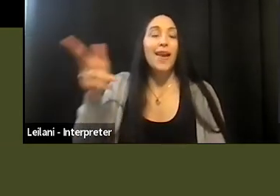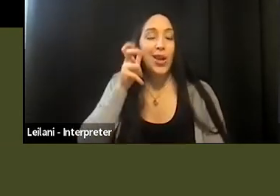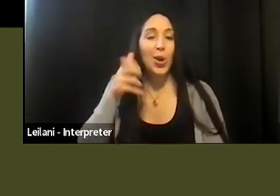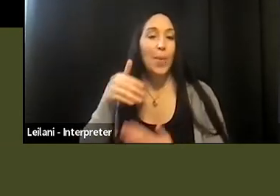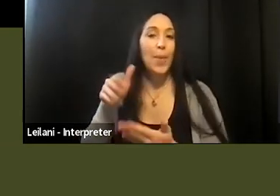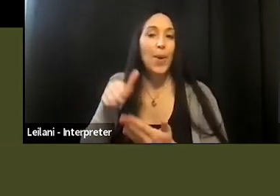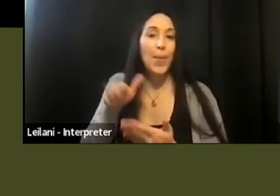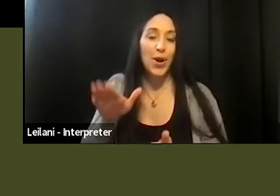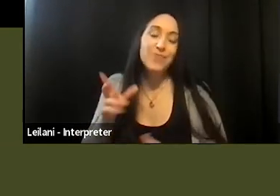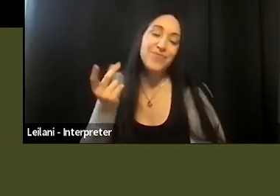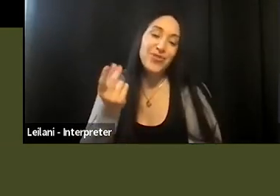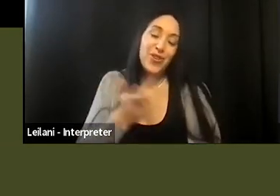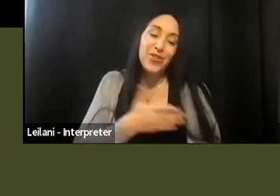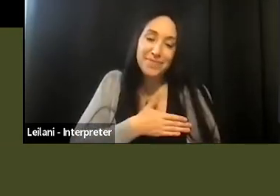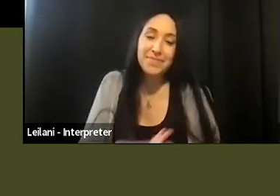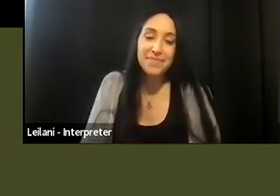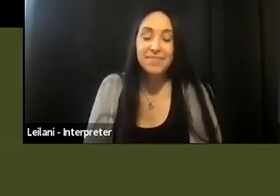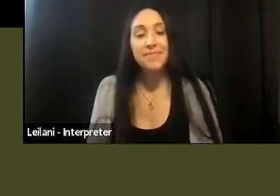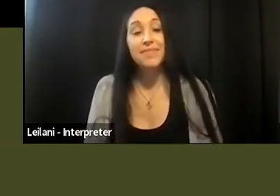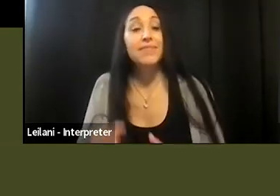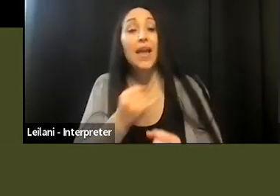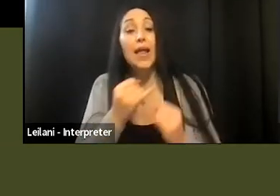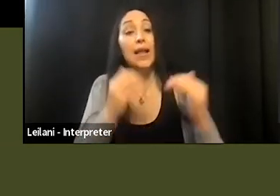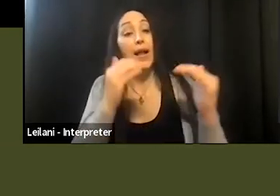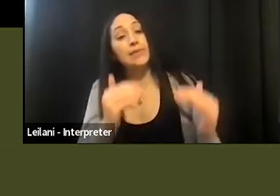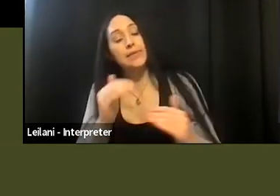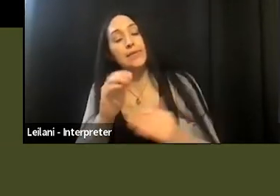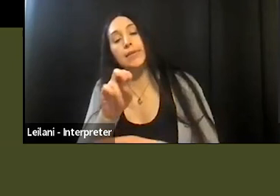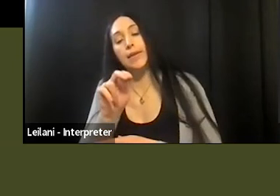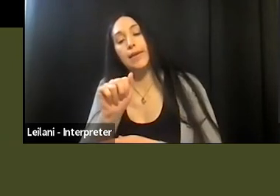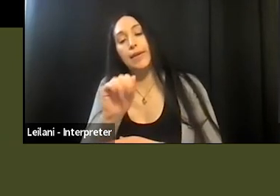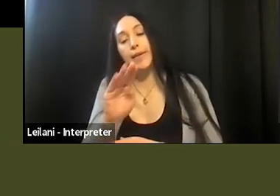And last we have our Enable Project advisors, and this is new this year.